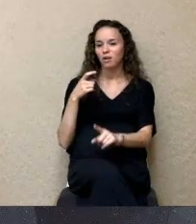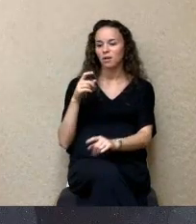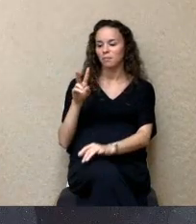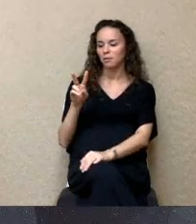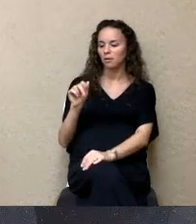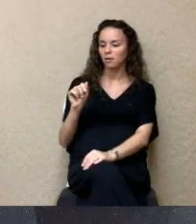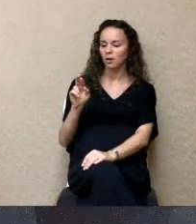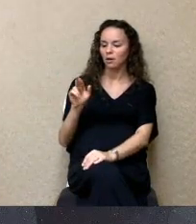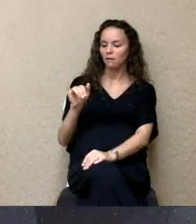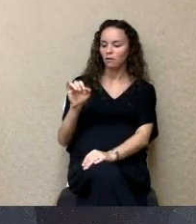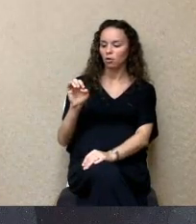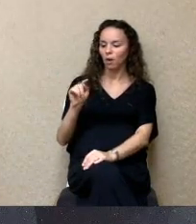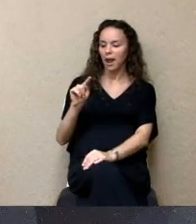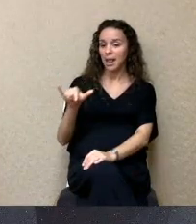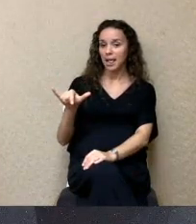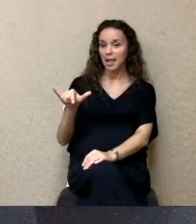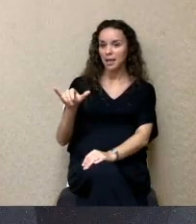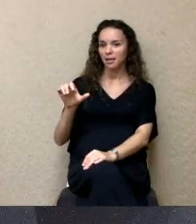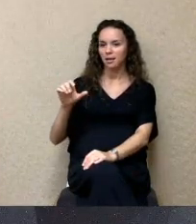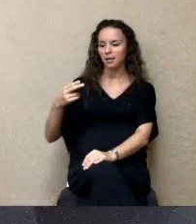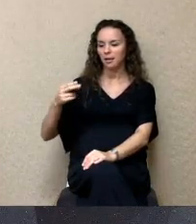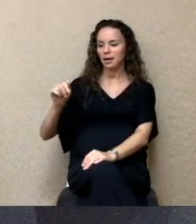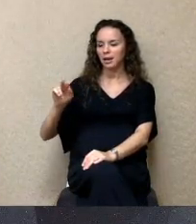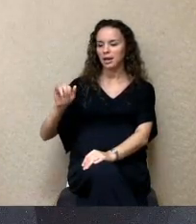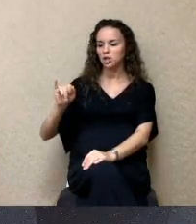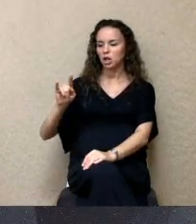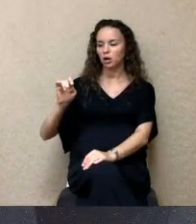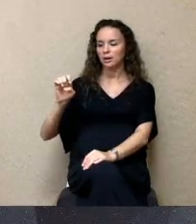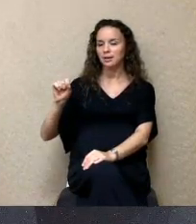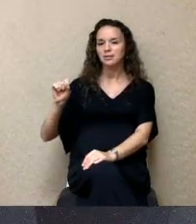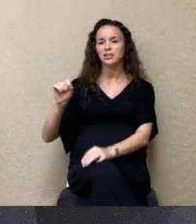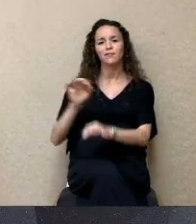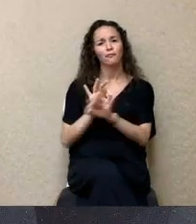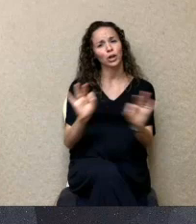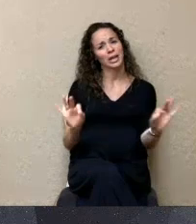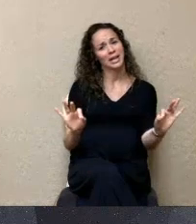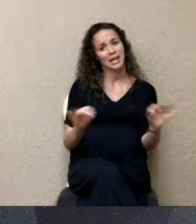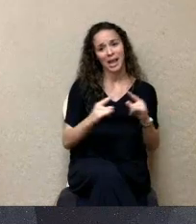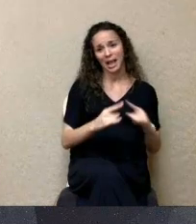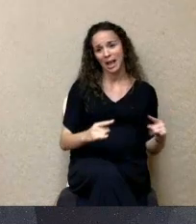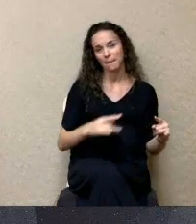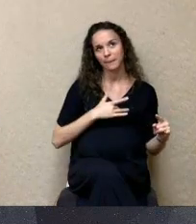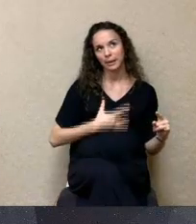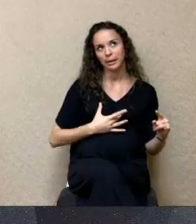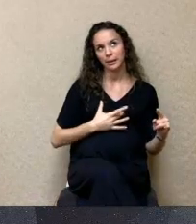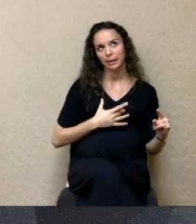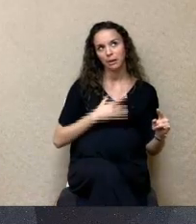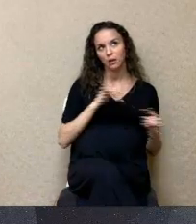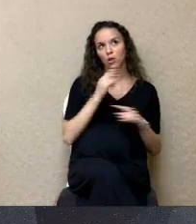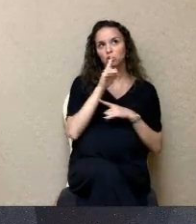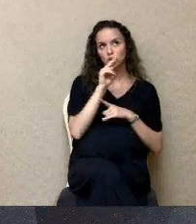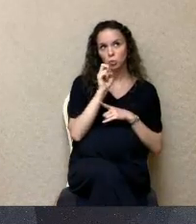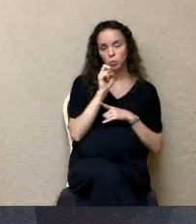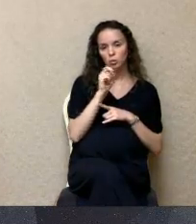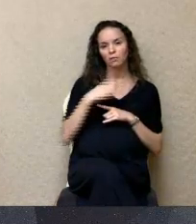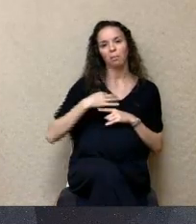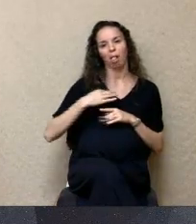It is a free camp that is usually in June and you have to apply for it ahead of time, so you can watch the